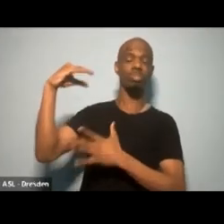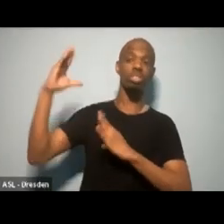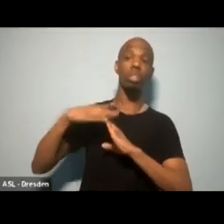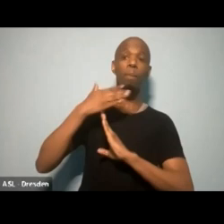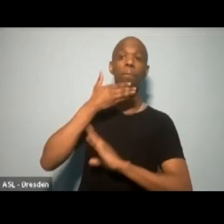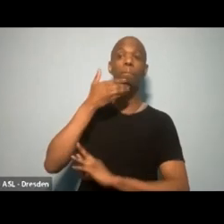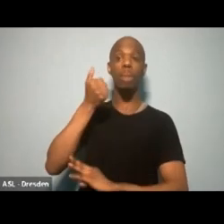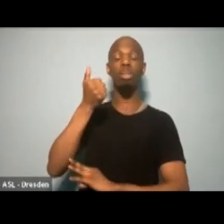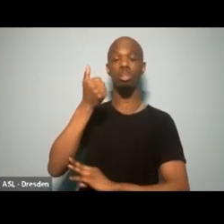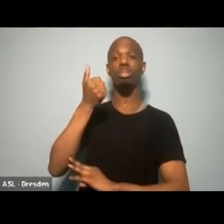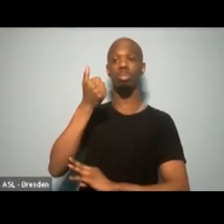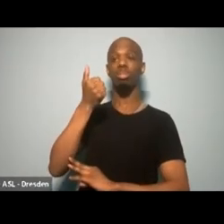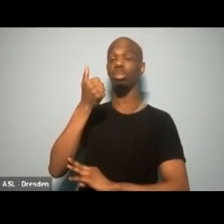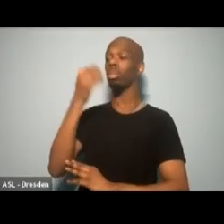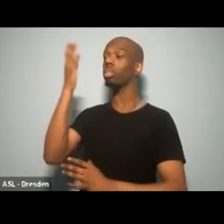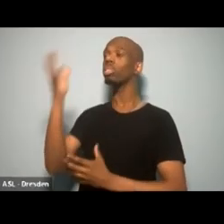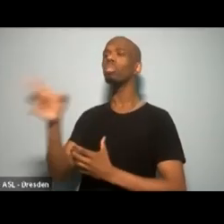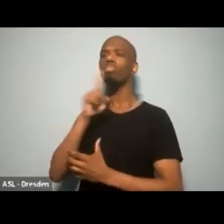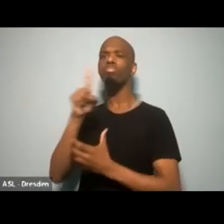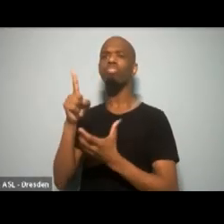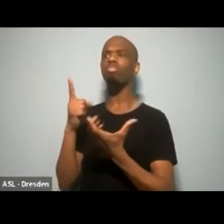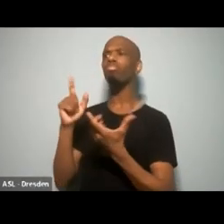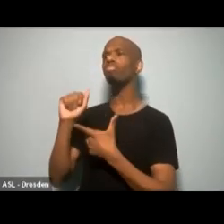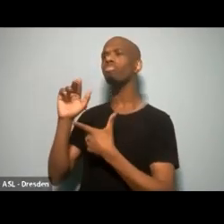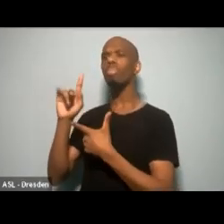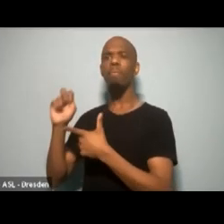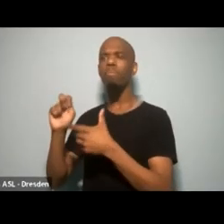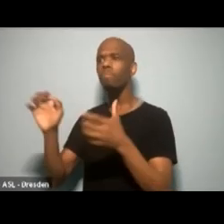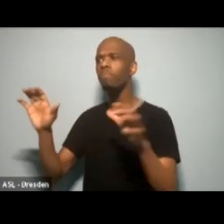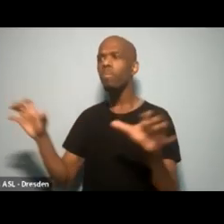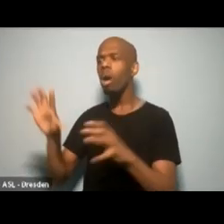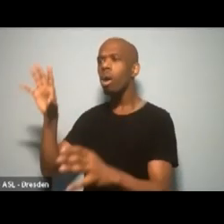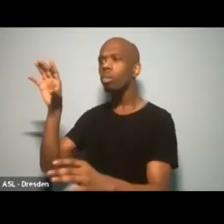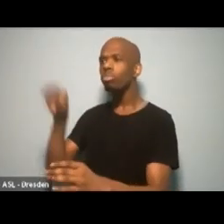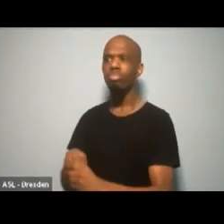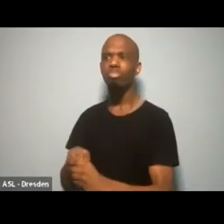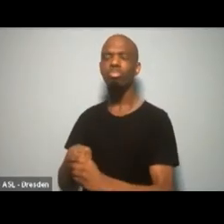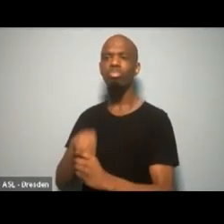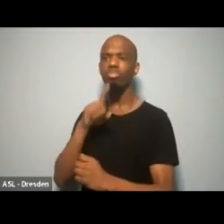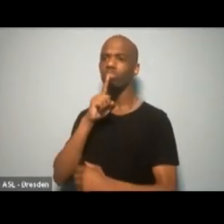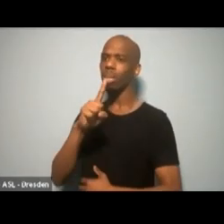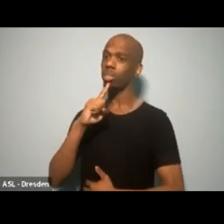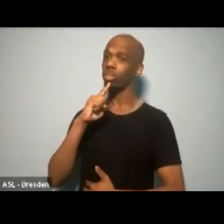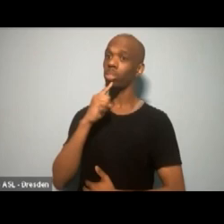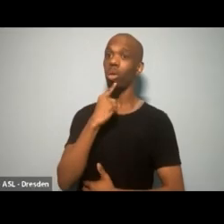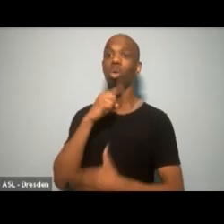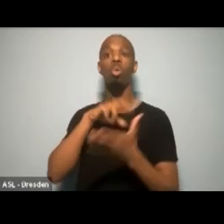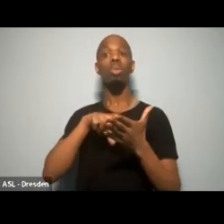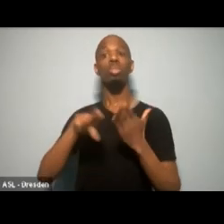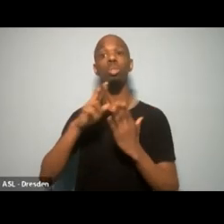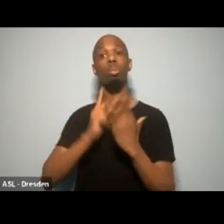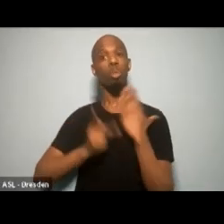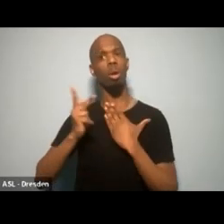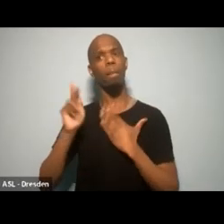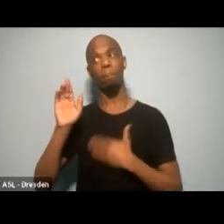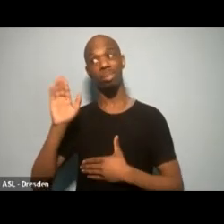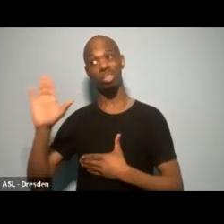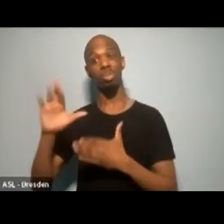increasingly meaningful research program characterized by a wide range of regional and national